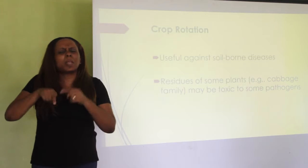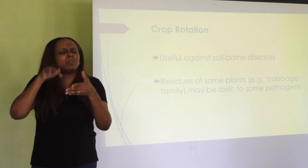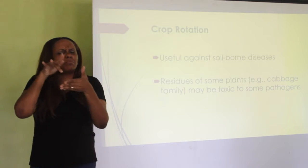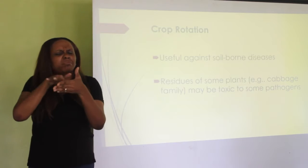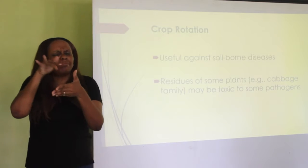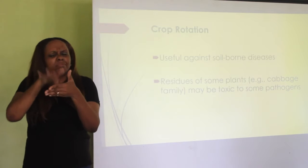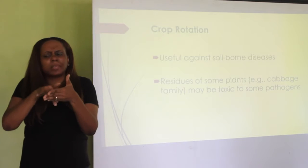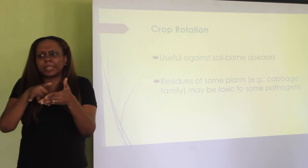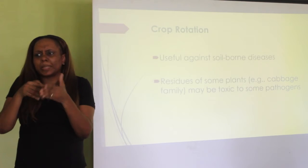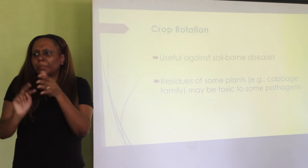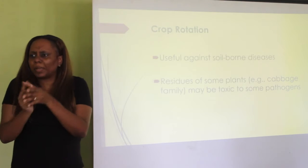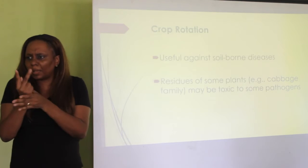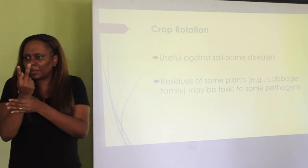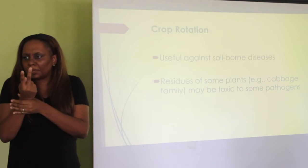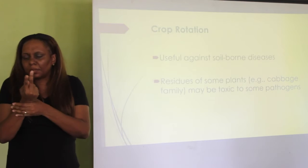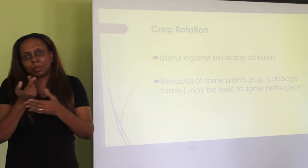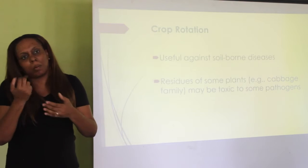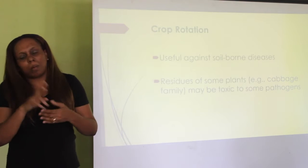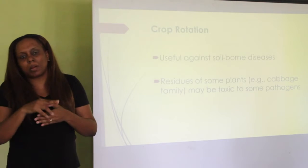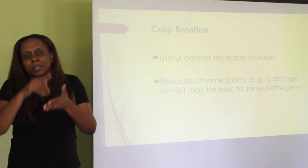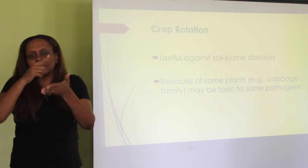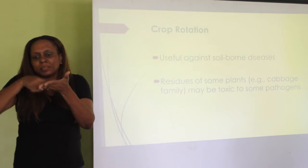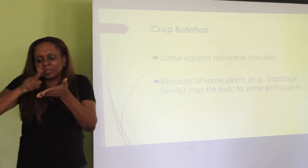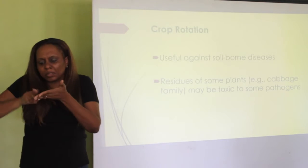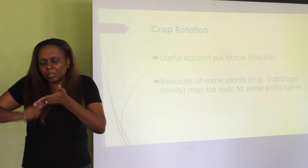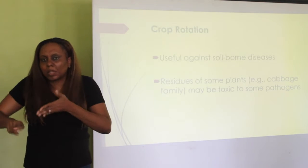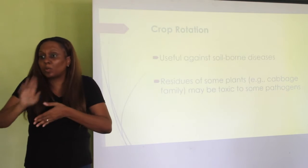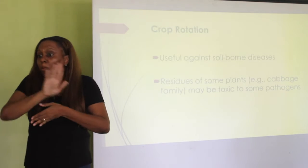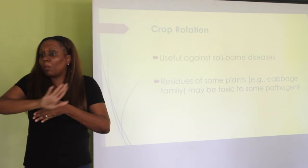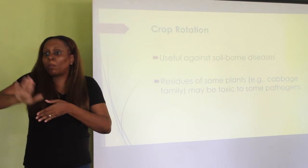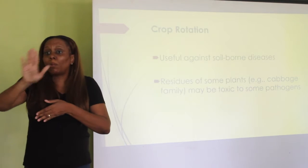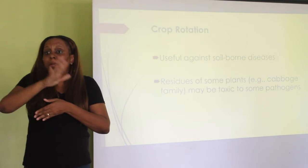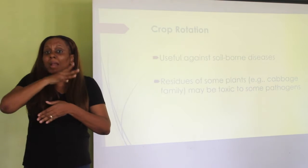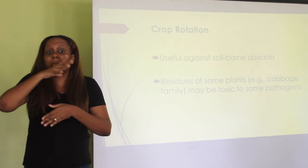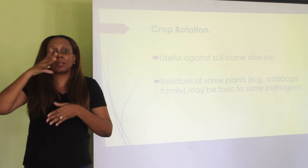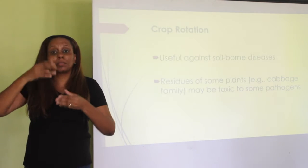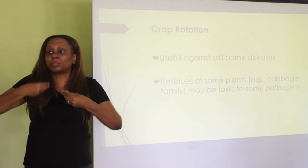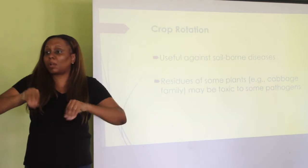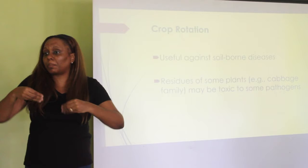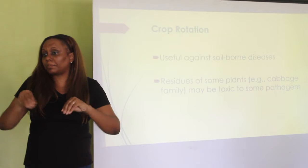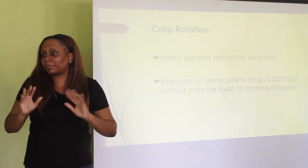and you can always check with your agricultural shops to see which fungicide which means